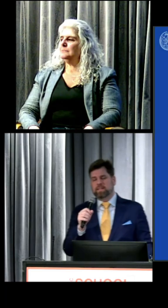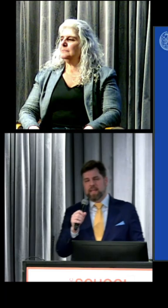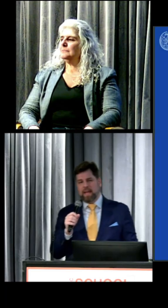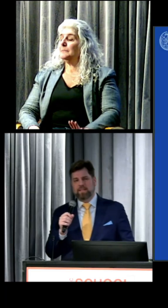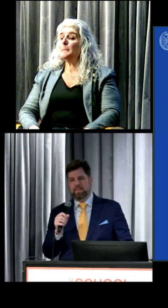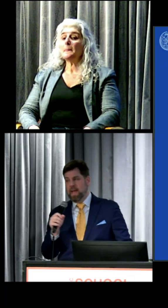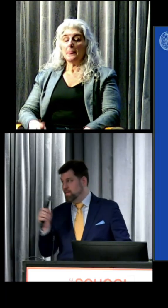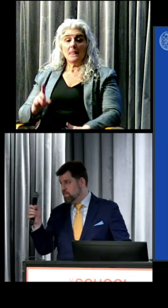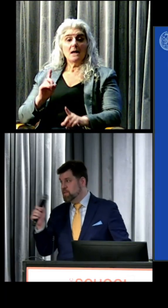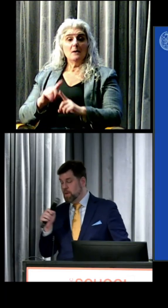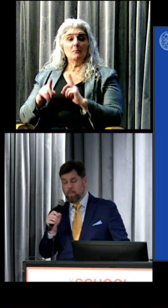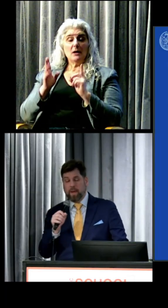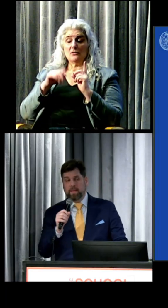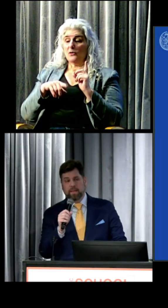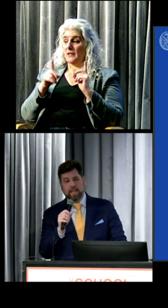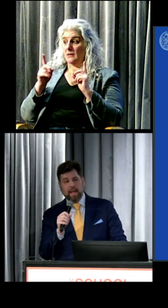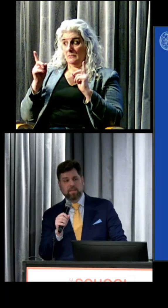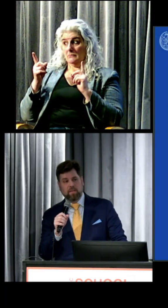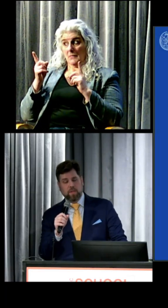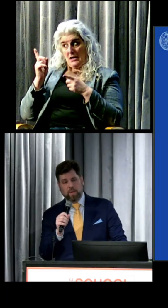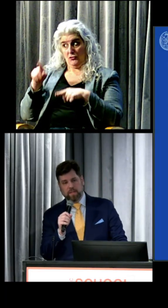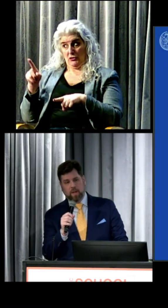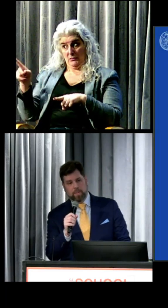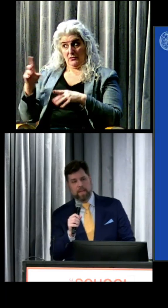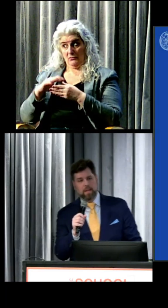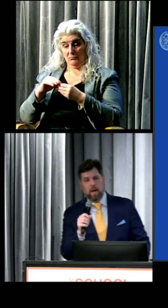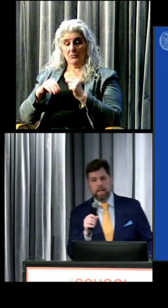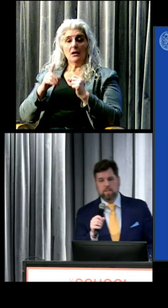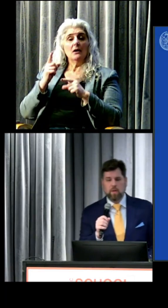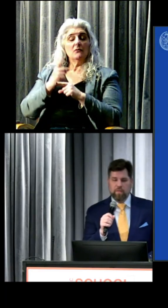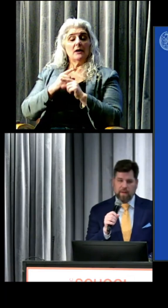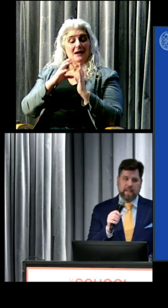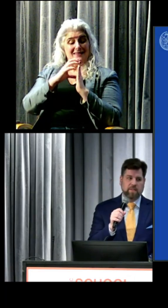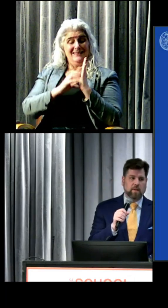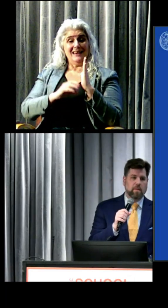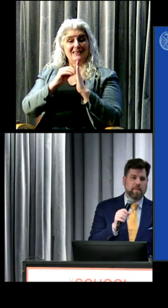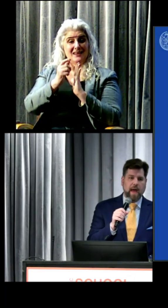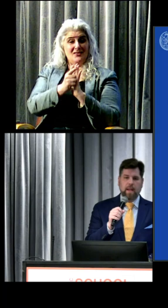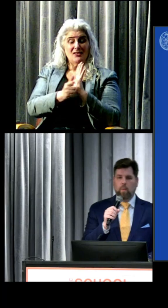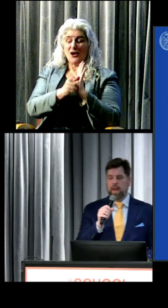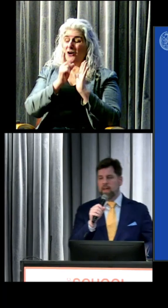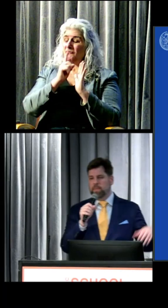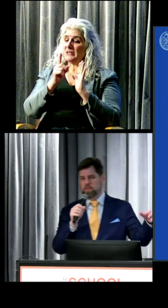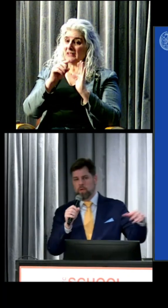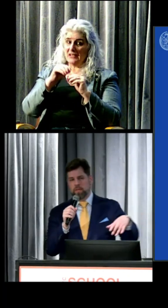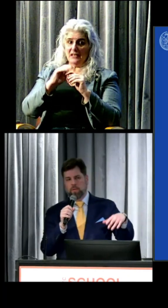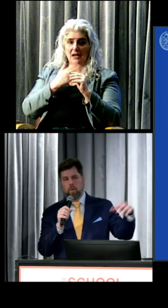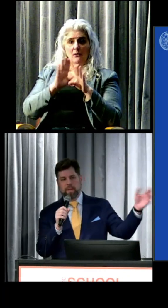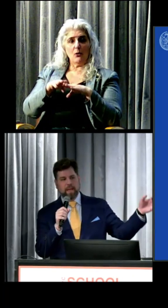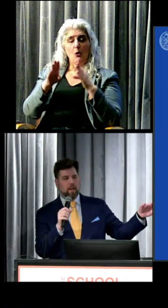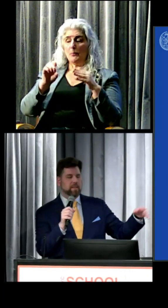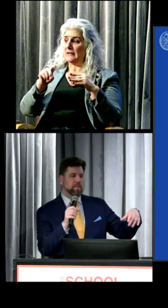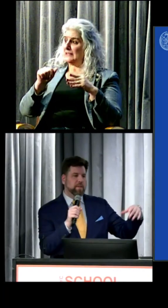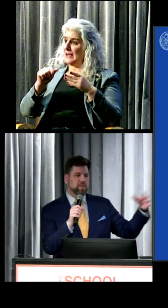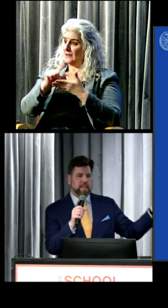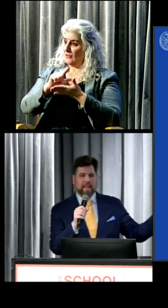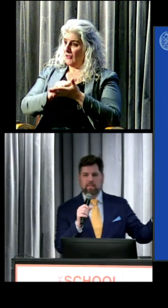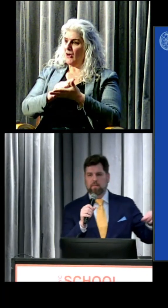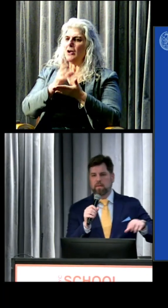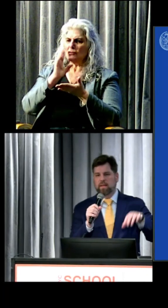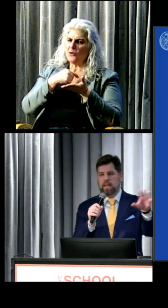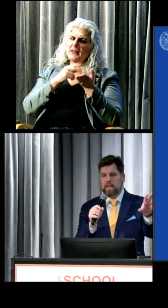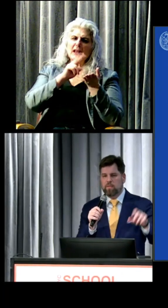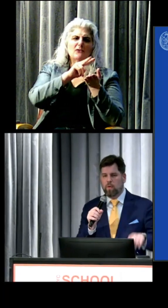So when you come up to this exhibit, even if there's no play blocks on the exhibit, the data is